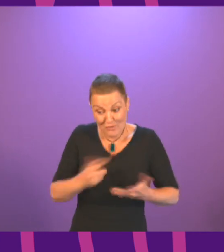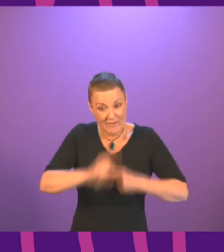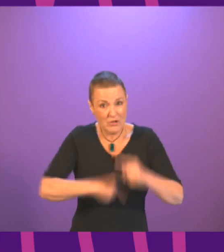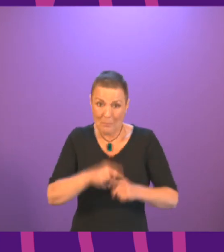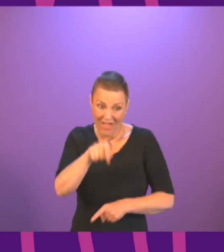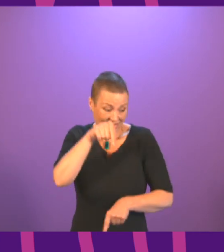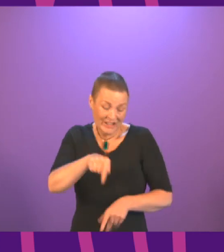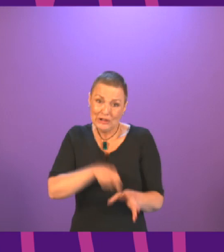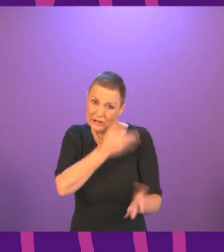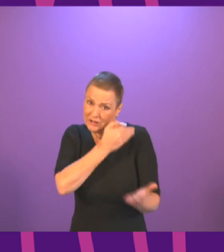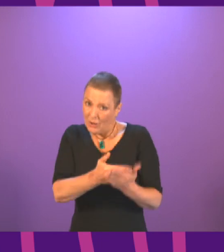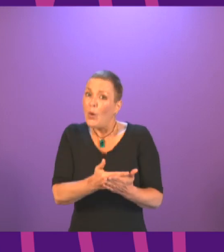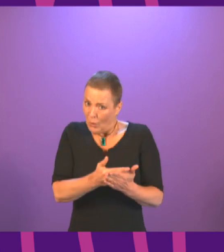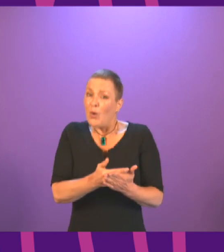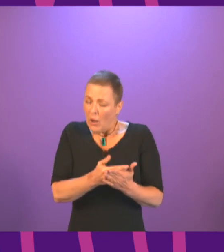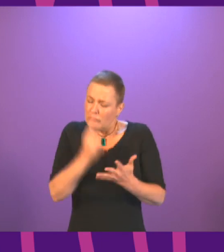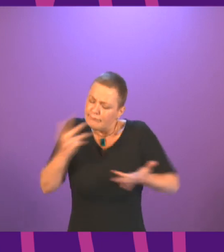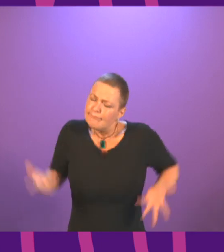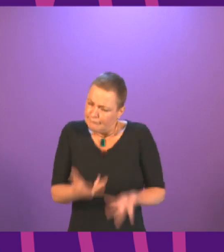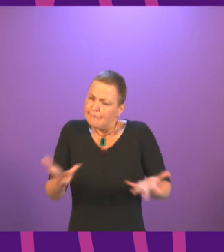but I particularly encourage it this year given the difficult circumstances that we